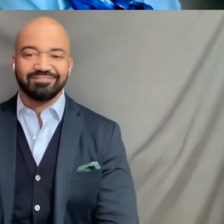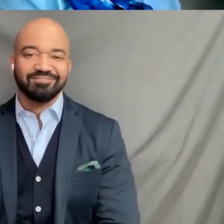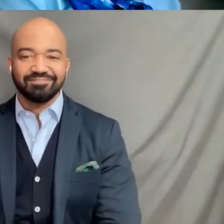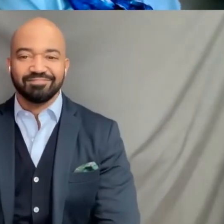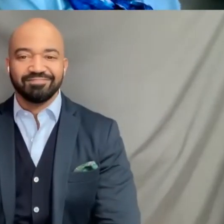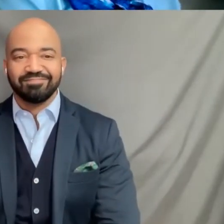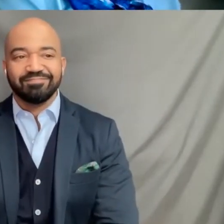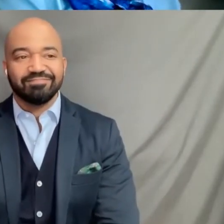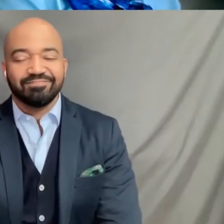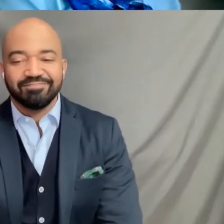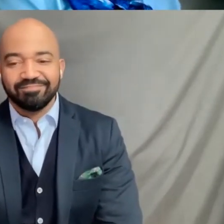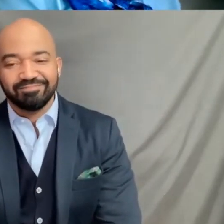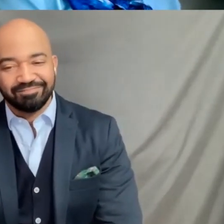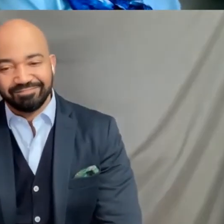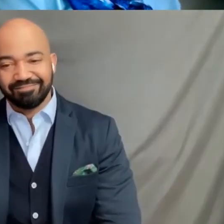Good night everyone.